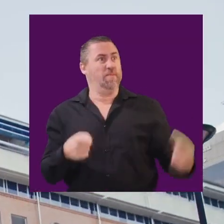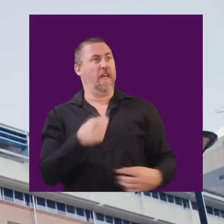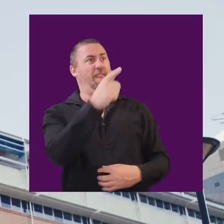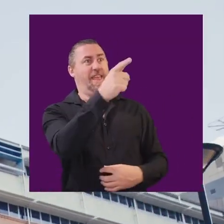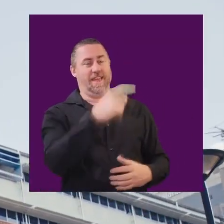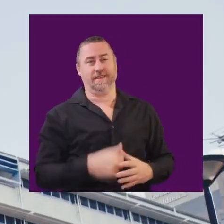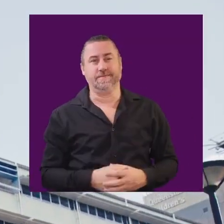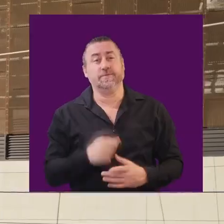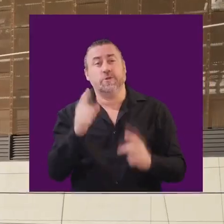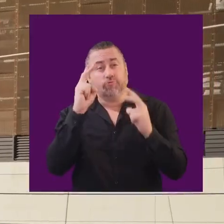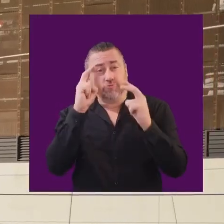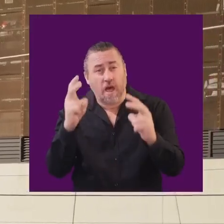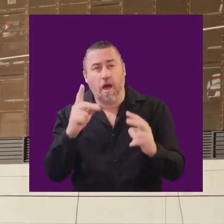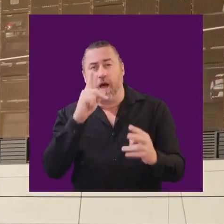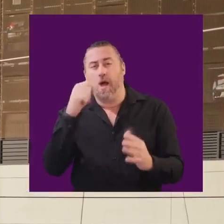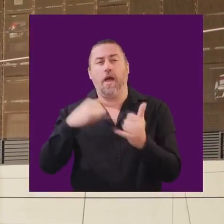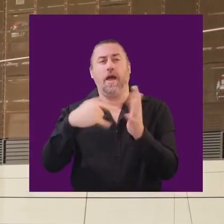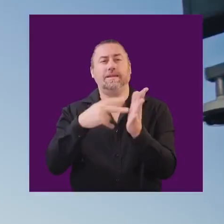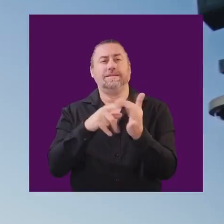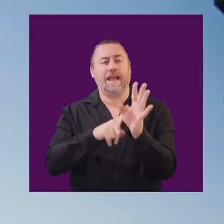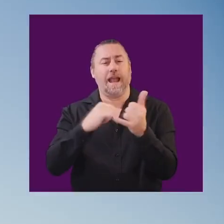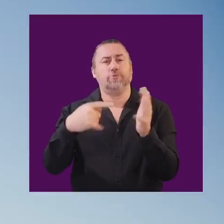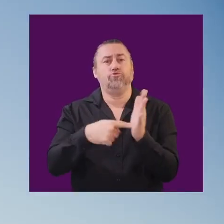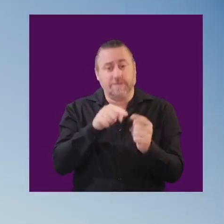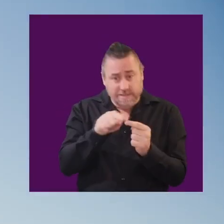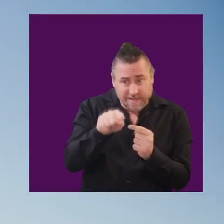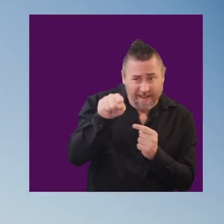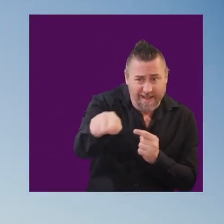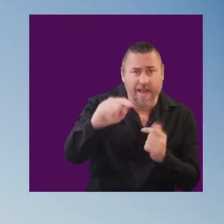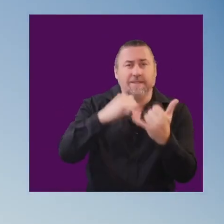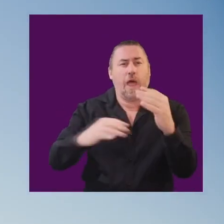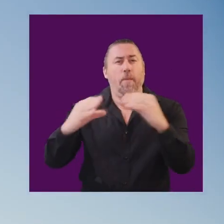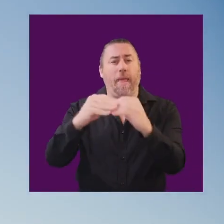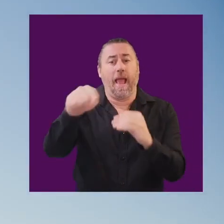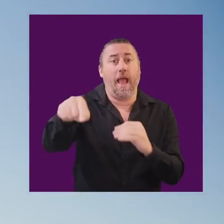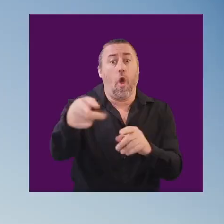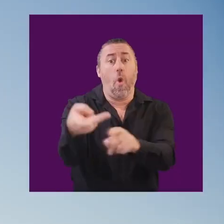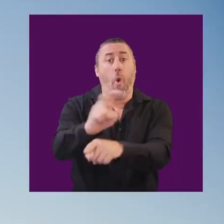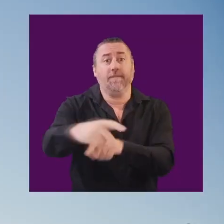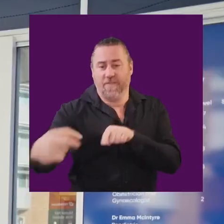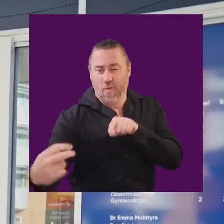the clinic. If you are arriving by train, walk along Stanley Street from South Bank Station.